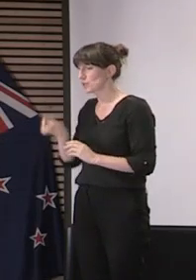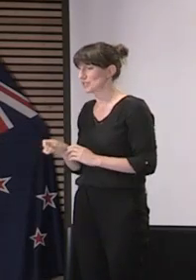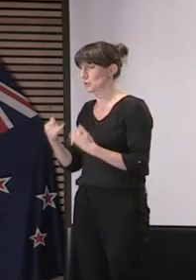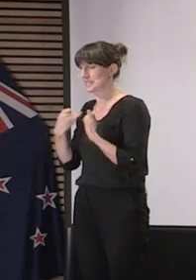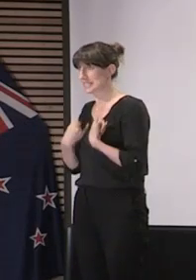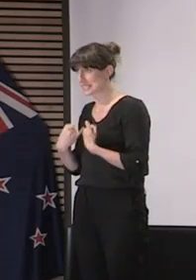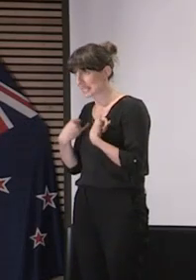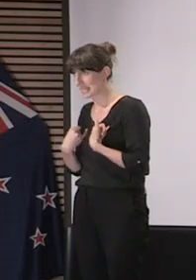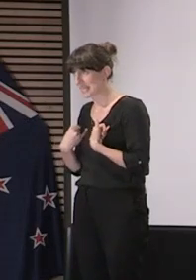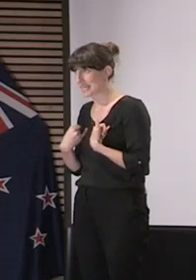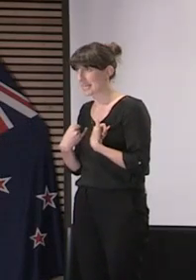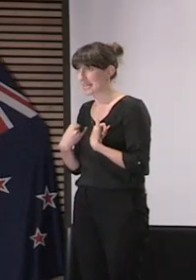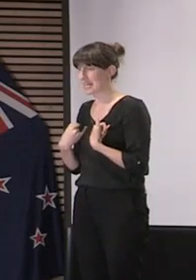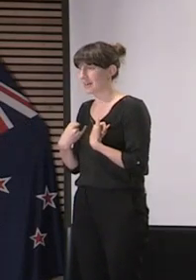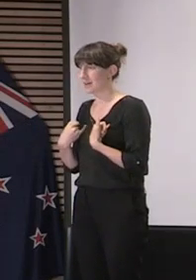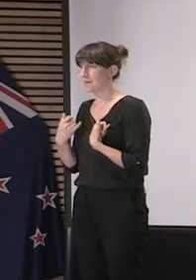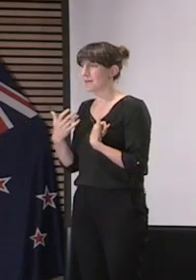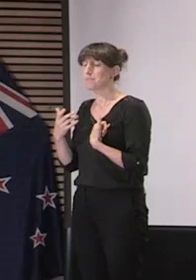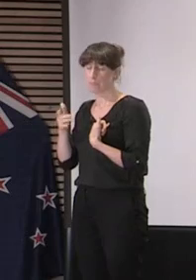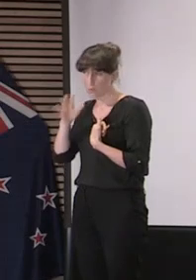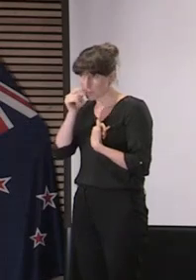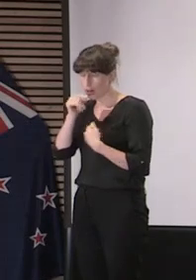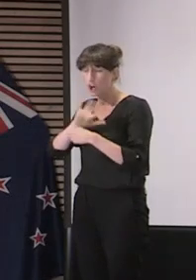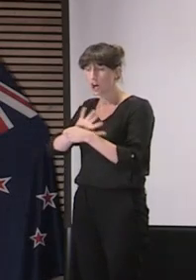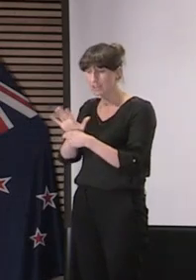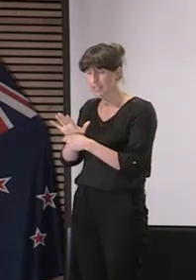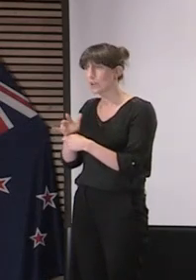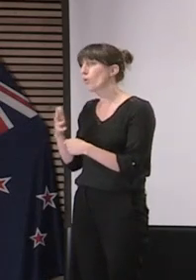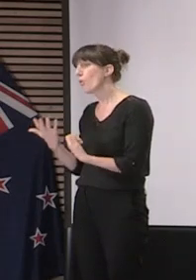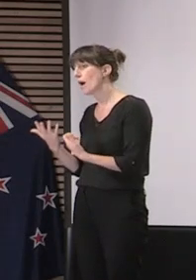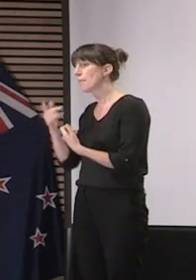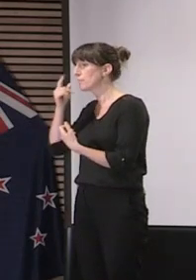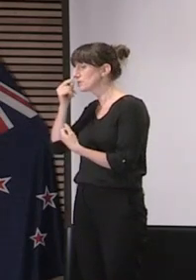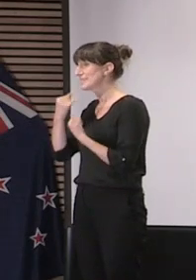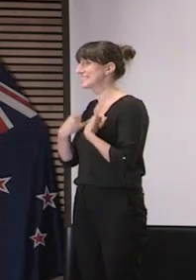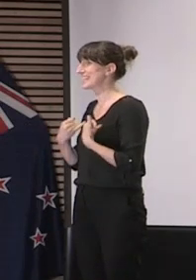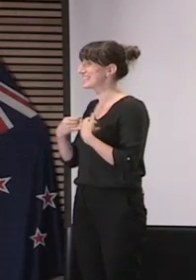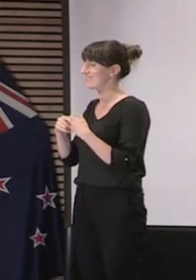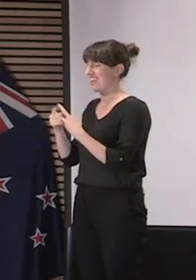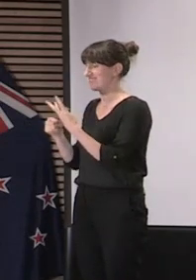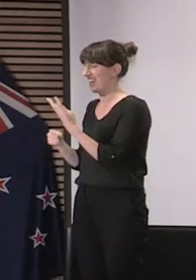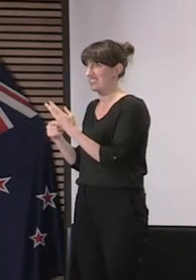unwell, which might be related to symptoms for COVID-19, but in fact might be unwell with